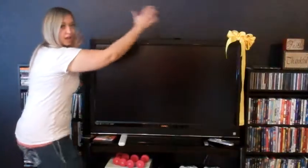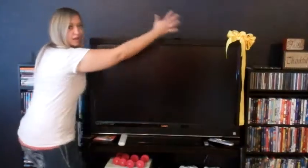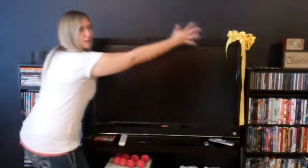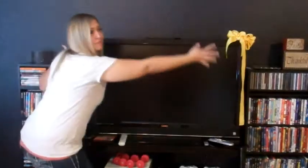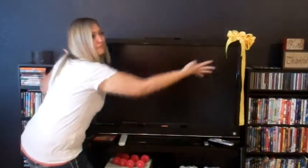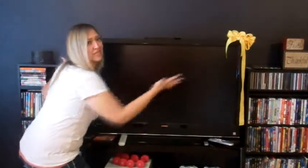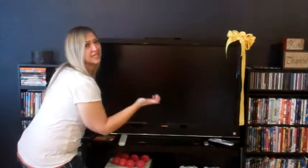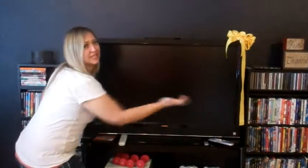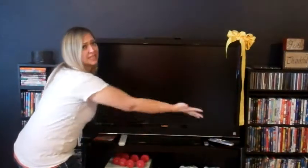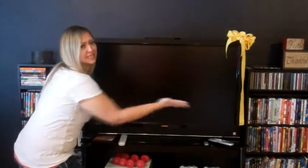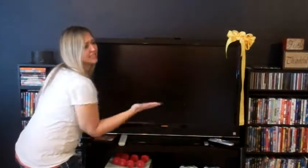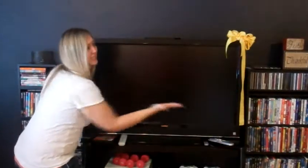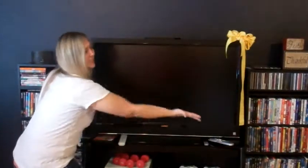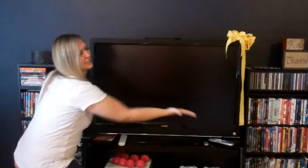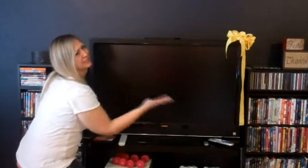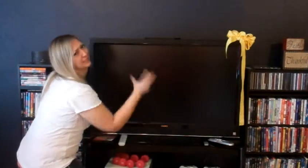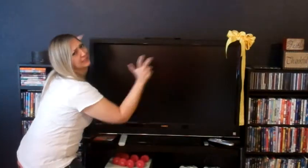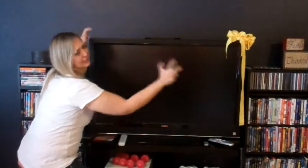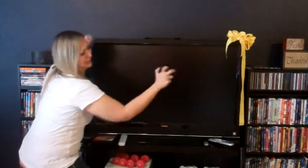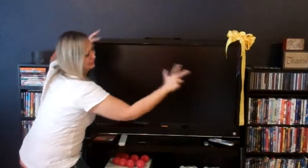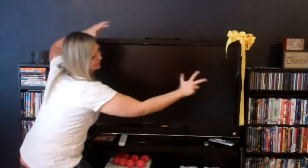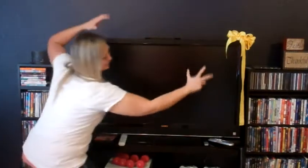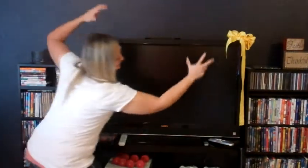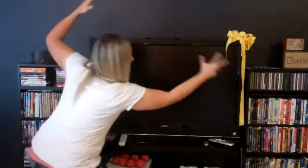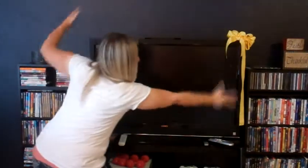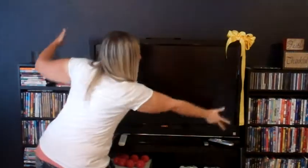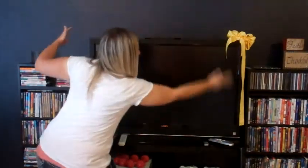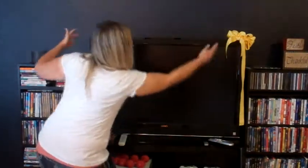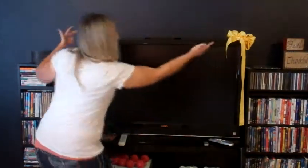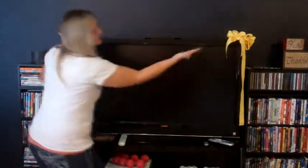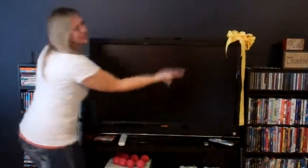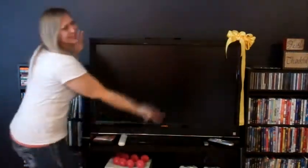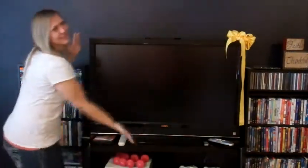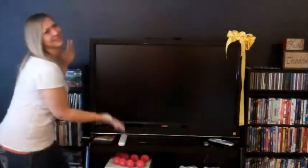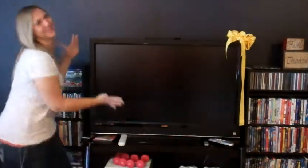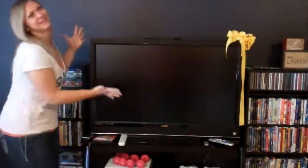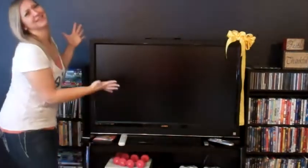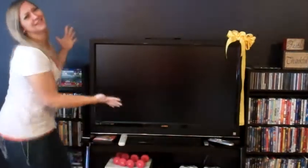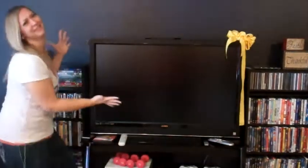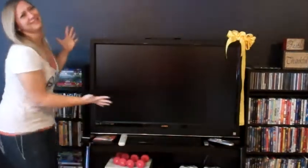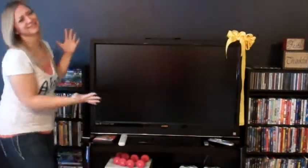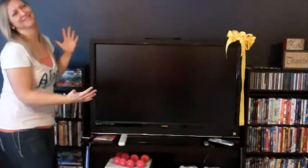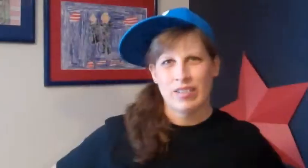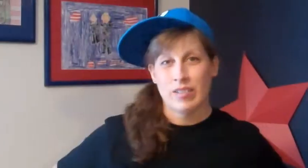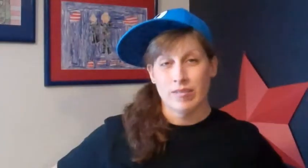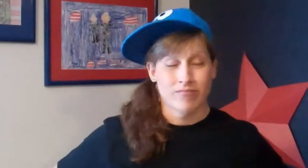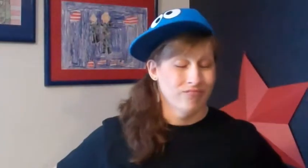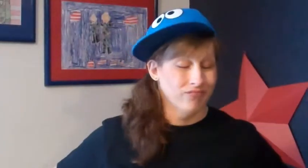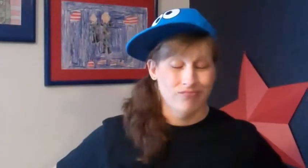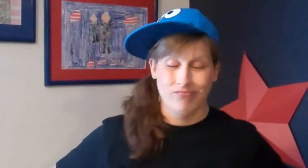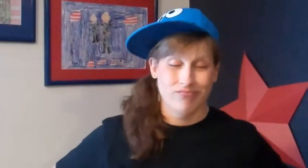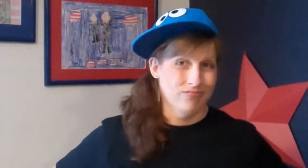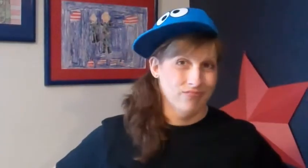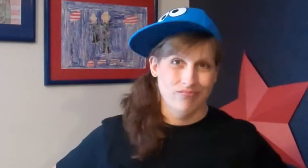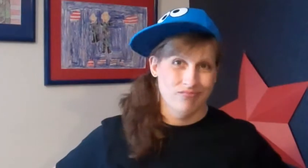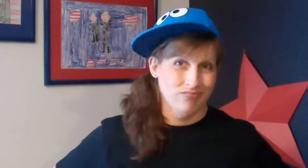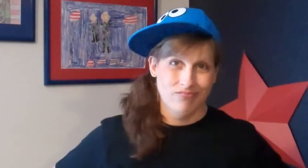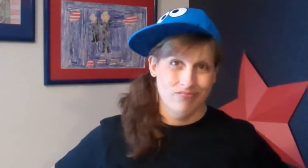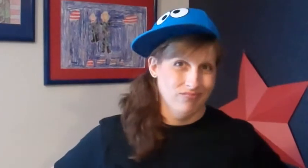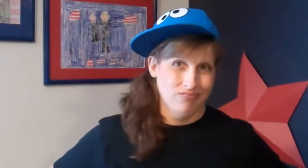Me no grumble or grouse This take it's toll on me house Me going off me rocker Please be me Betty Crocker